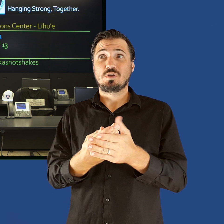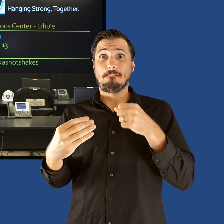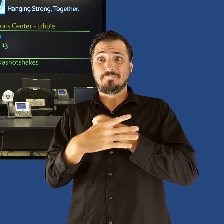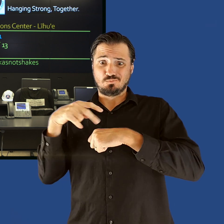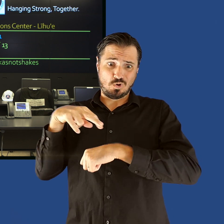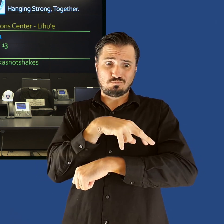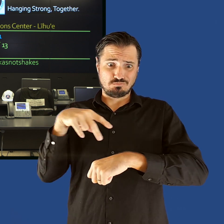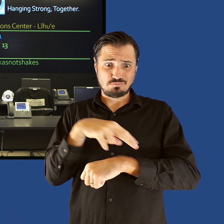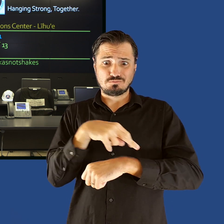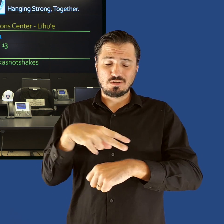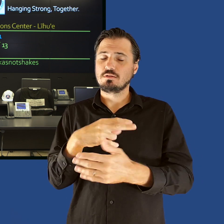or families with young children.